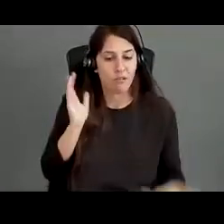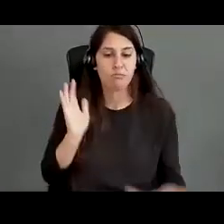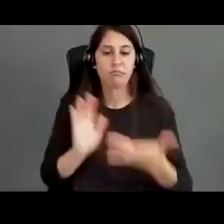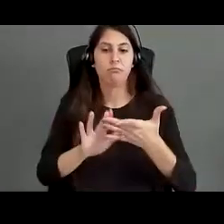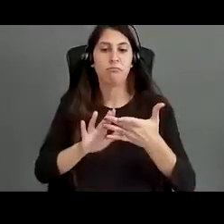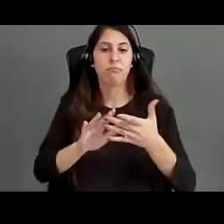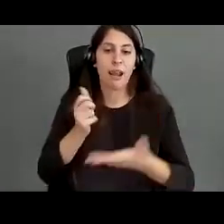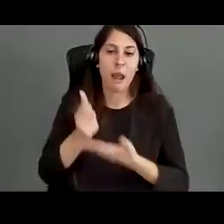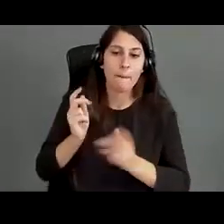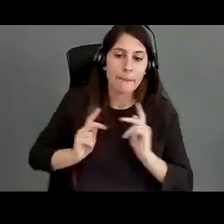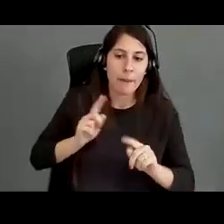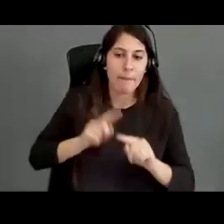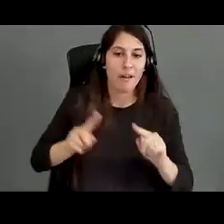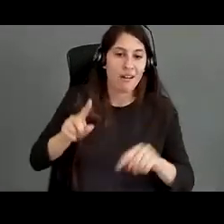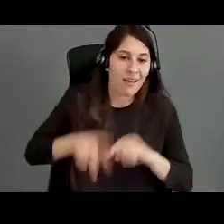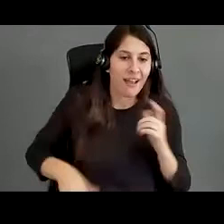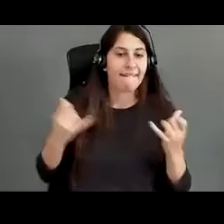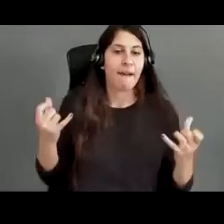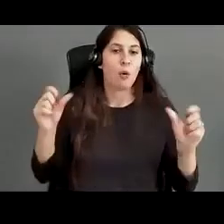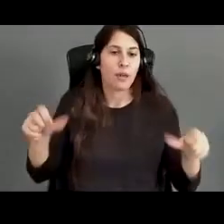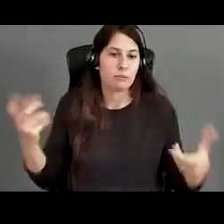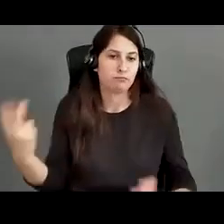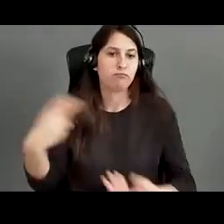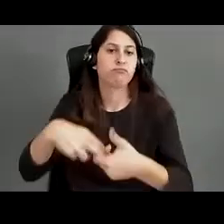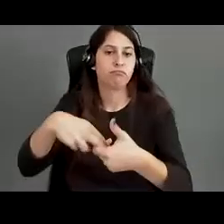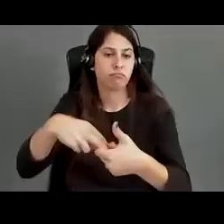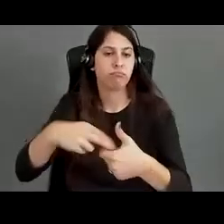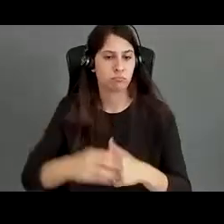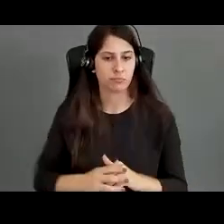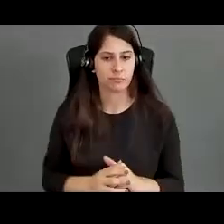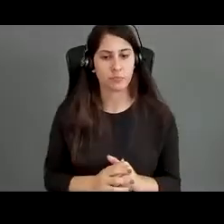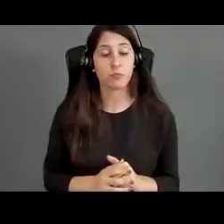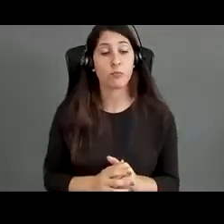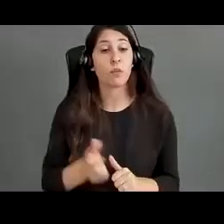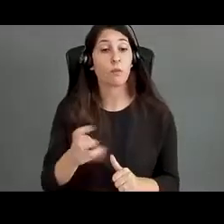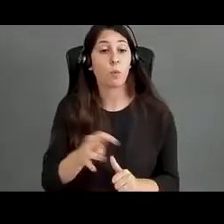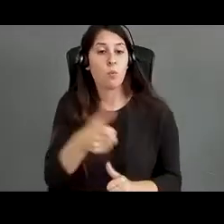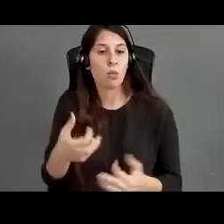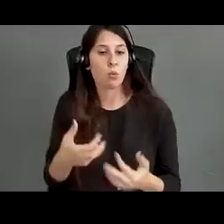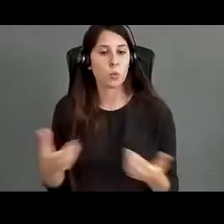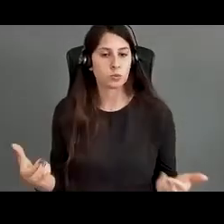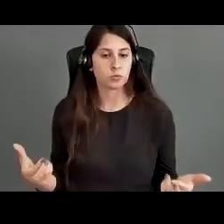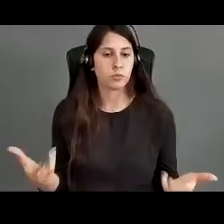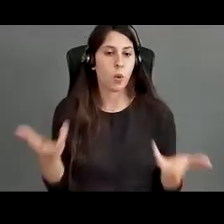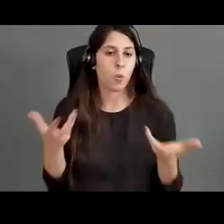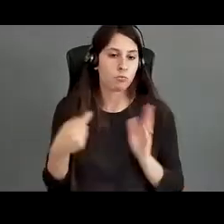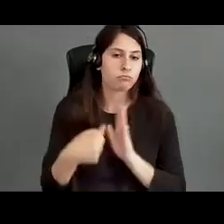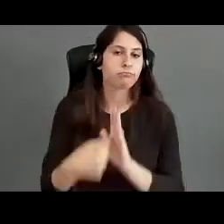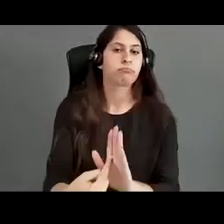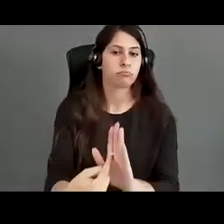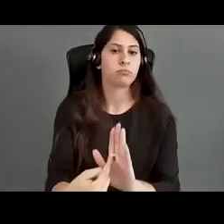but haven't been able to in the past. And a couple of other resources I wanted to make you aware of one...